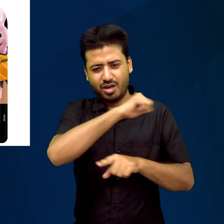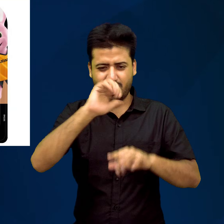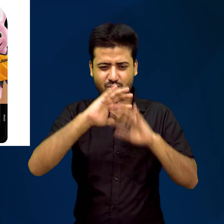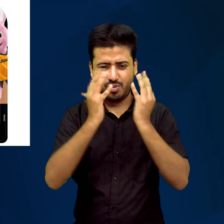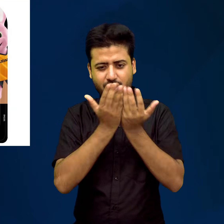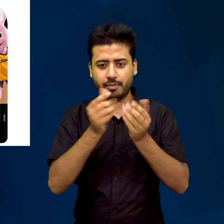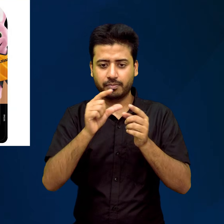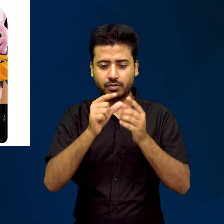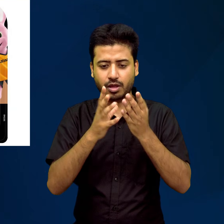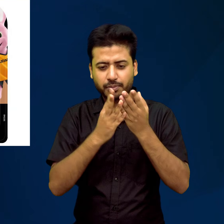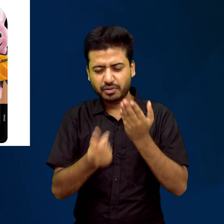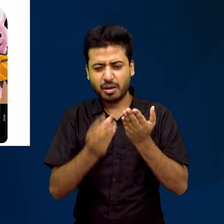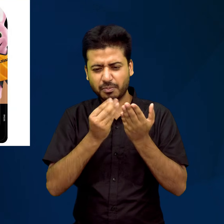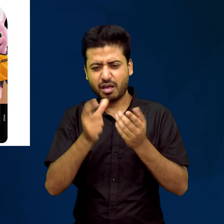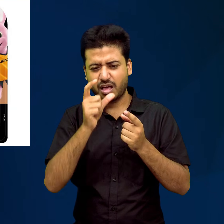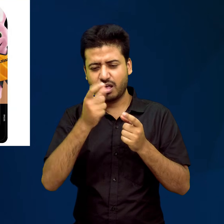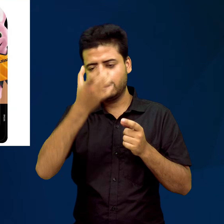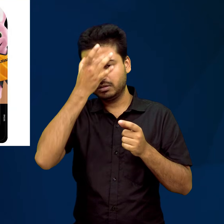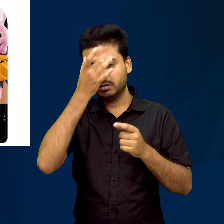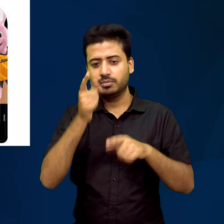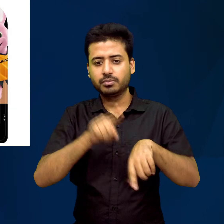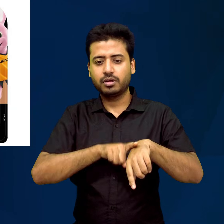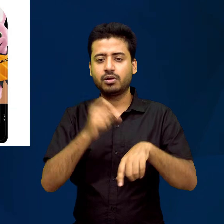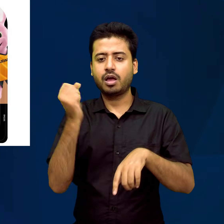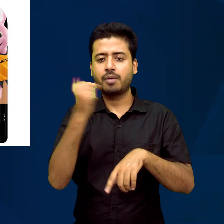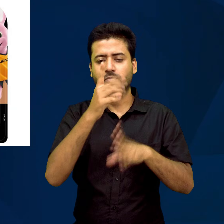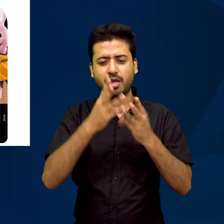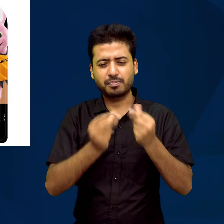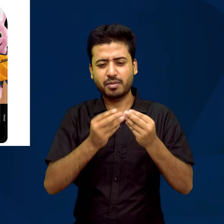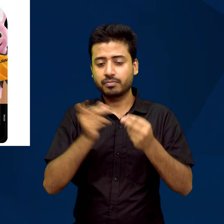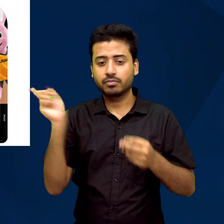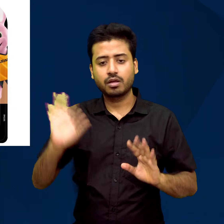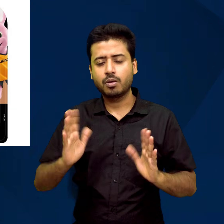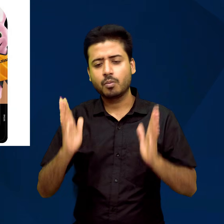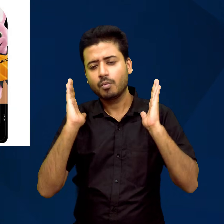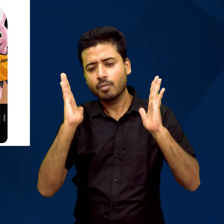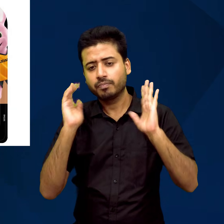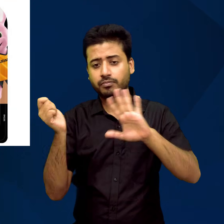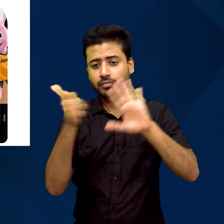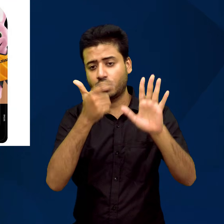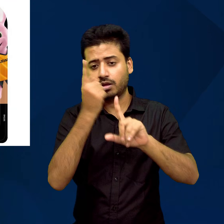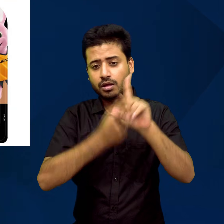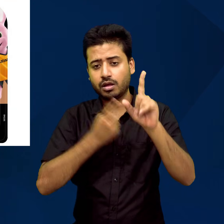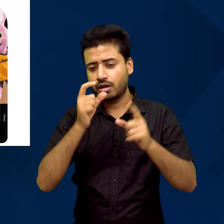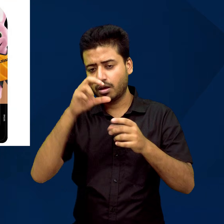center of the black paste. The carbon rod doesn't store energy itself. Its job is to